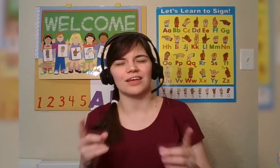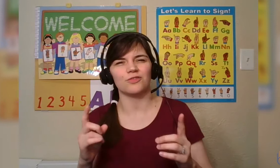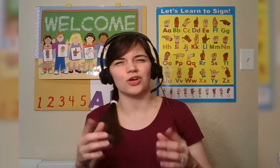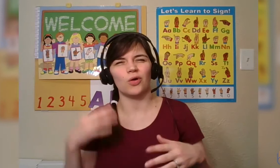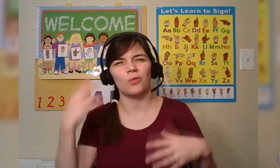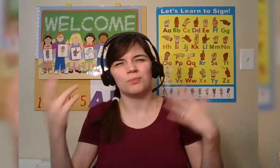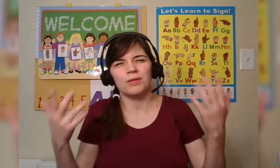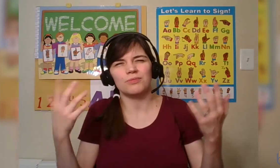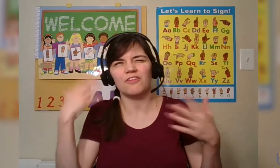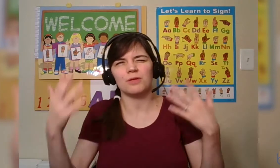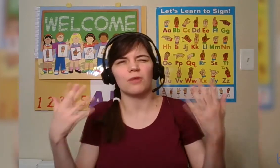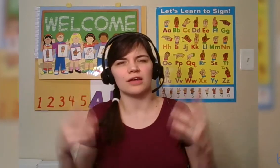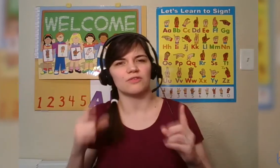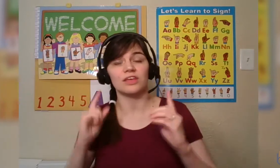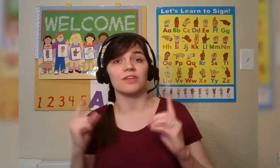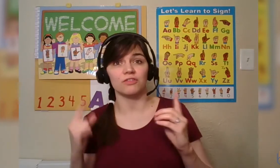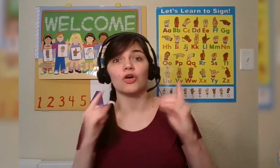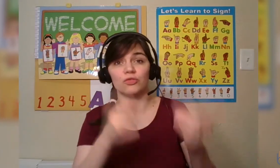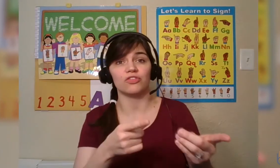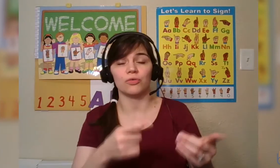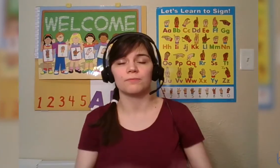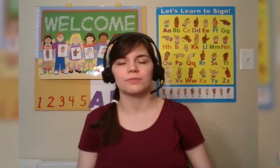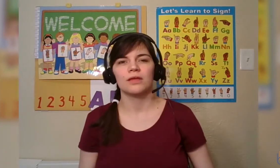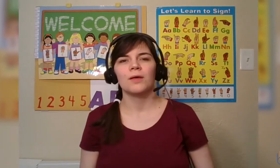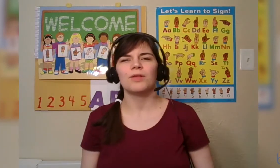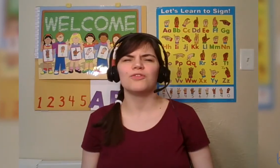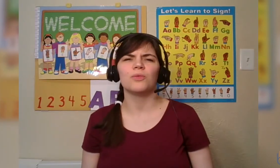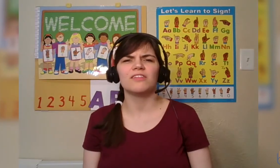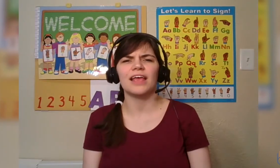sign for "go," deaf people kind of think of it as "go to." But if you want to say,